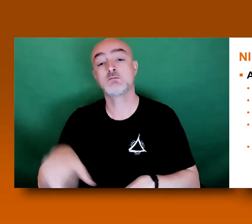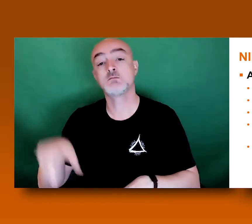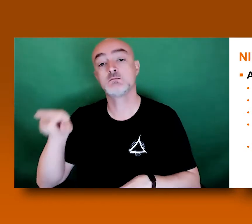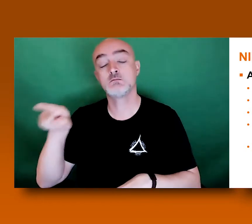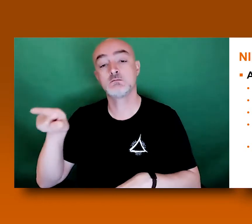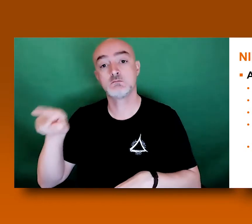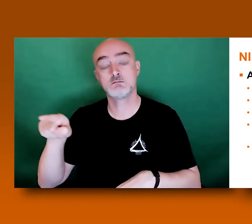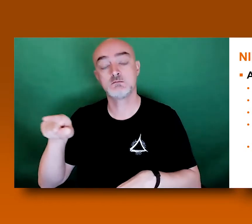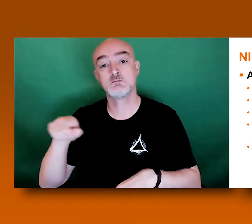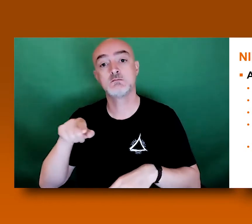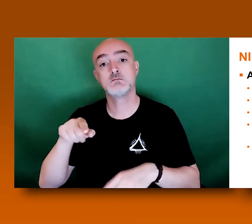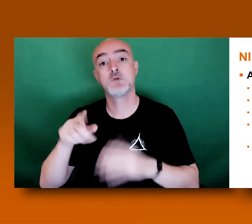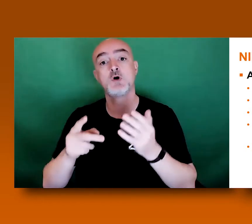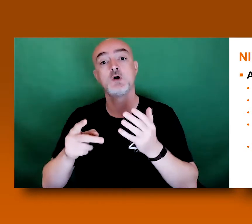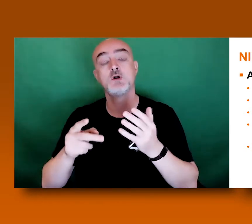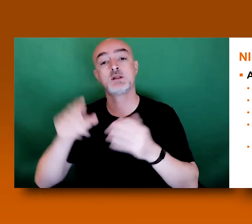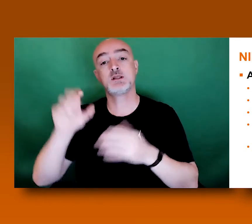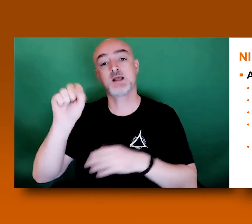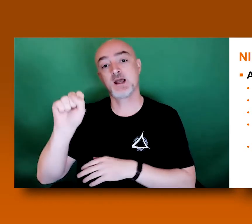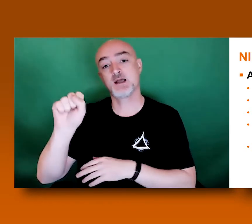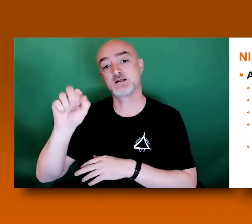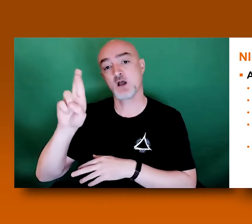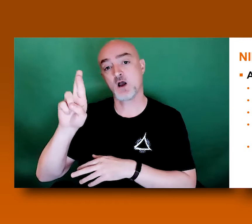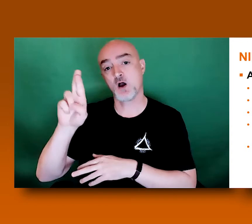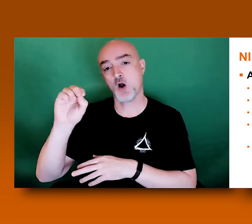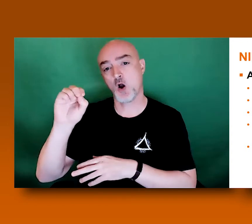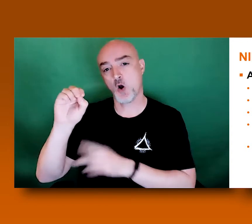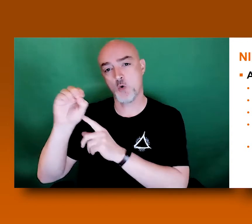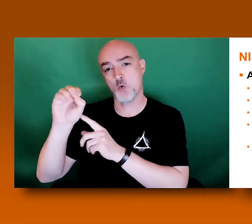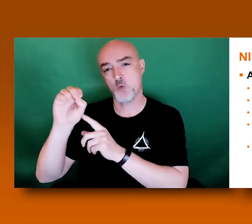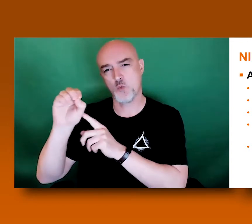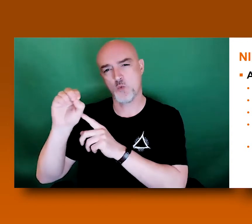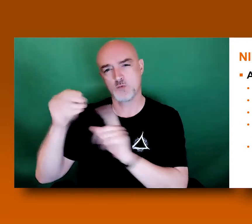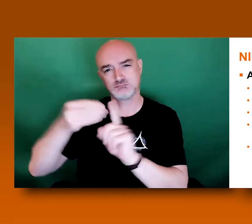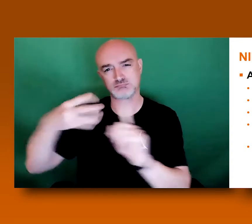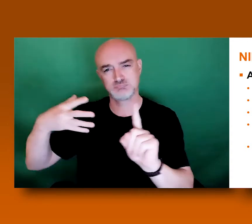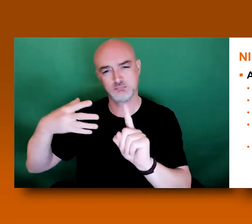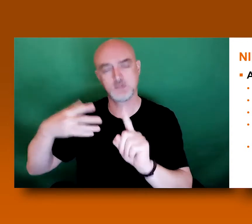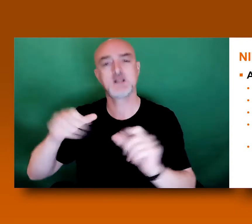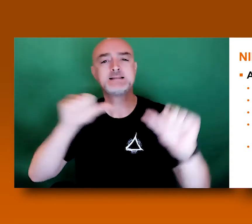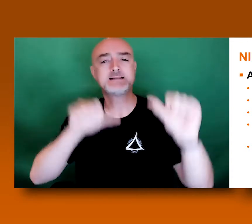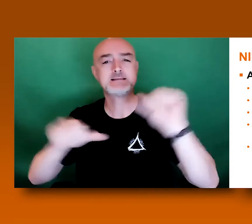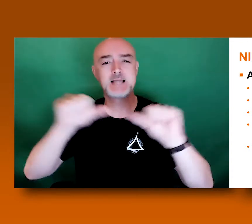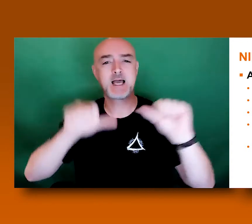The last part of that process, once it's done, we have a SRO, which is